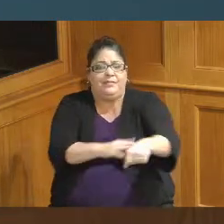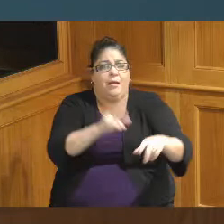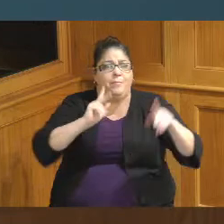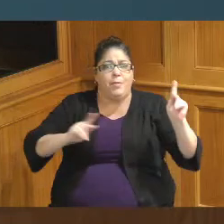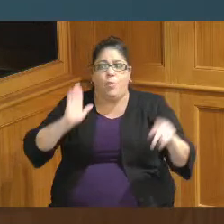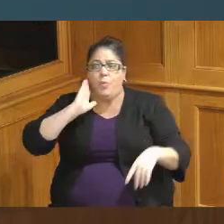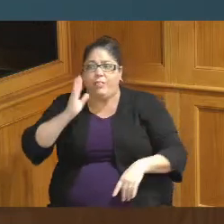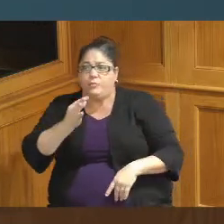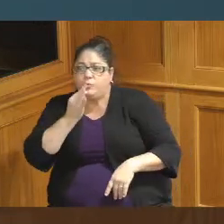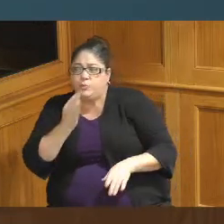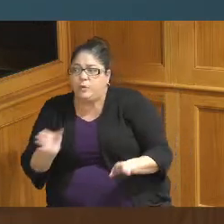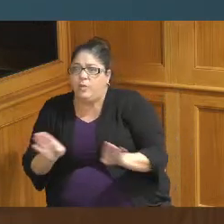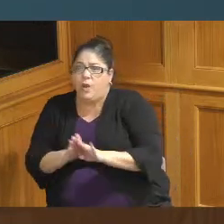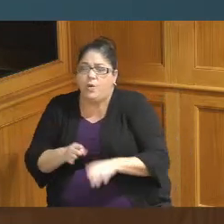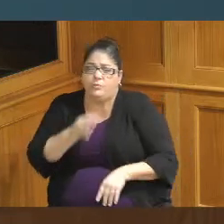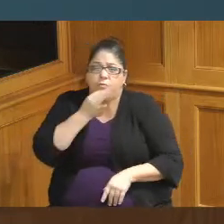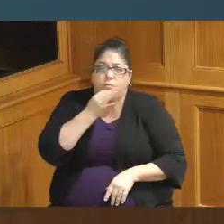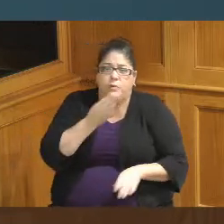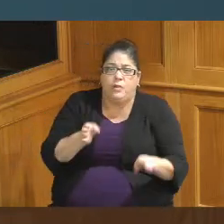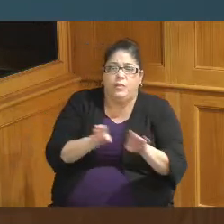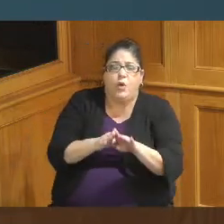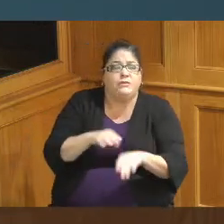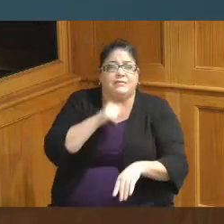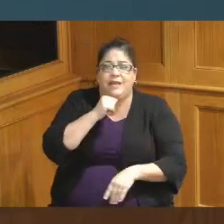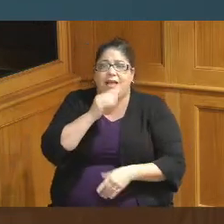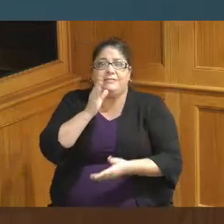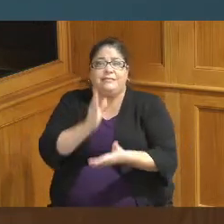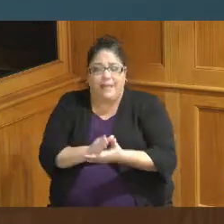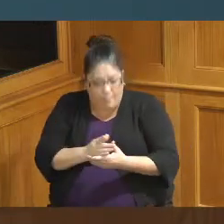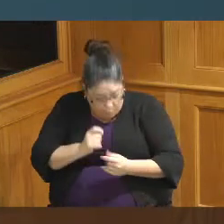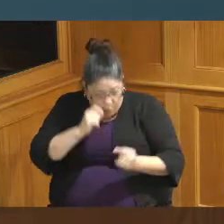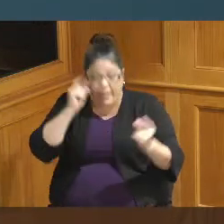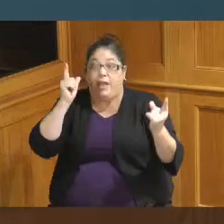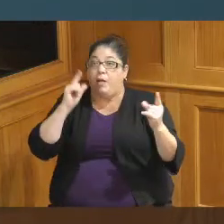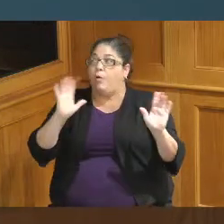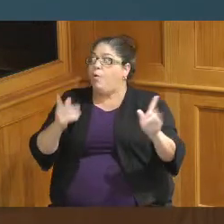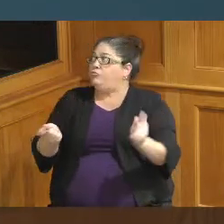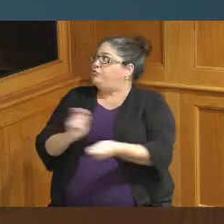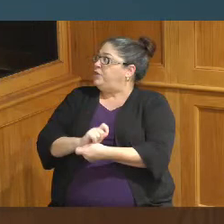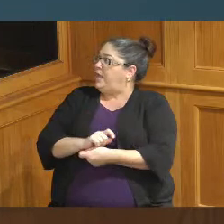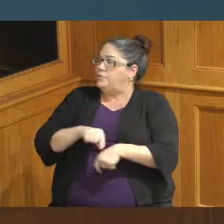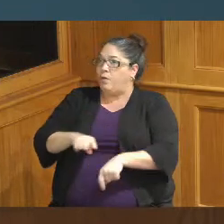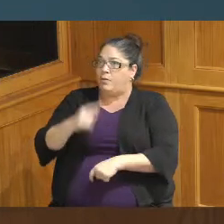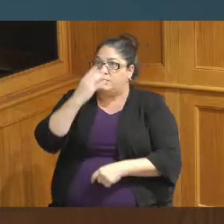cut off that's that's my point not just go to bed and wake up oh we decided to change our minds so